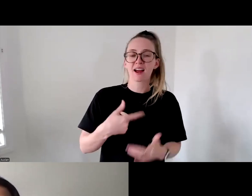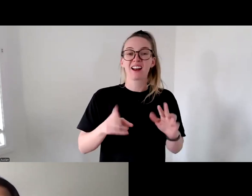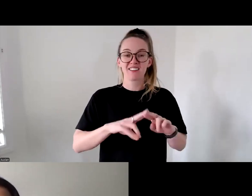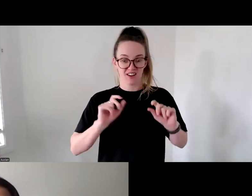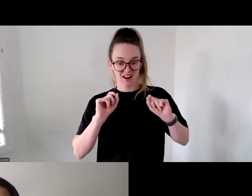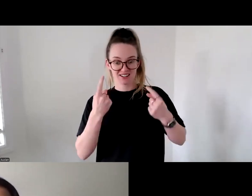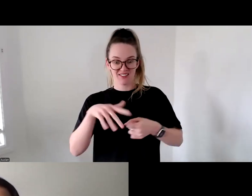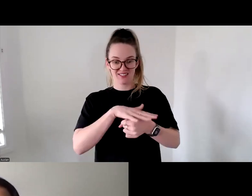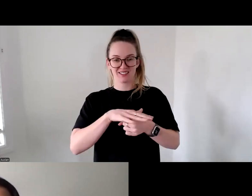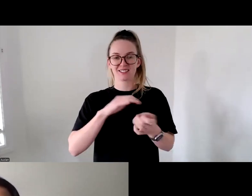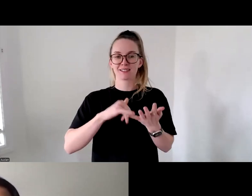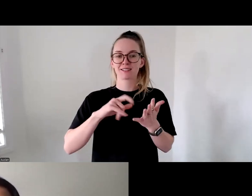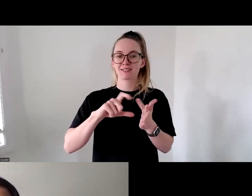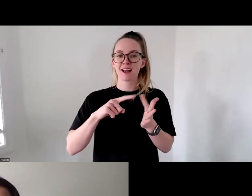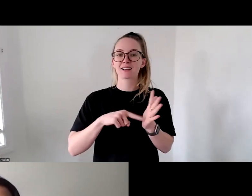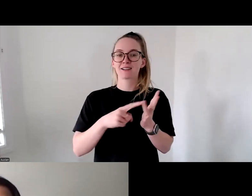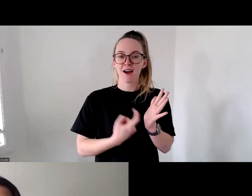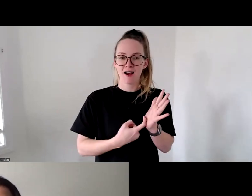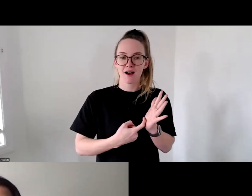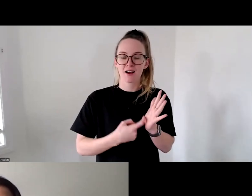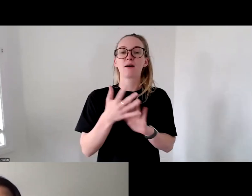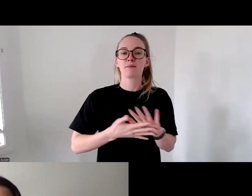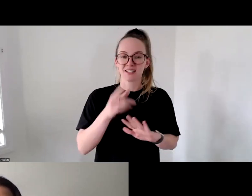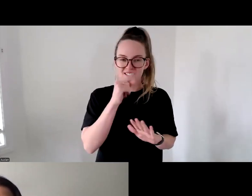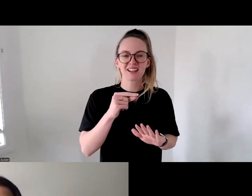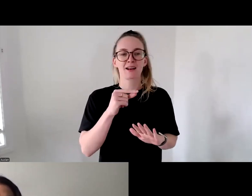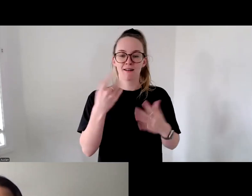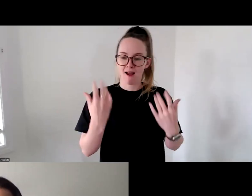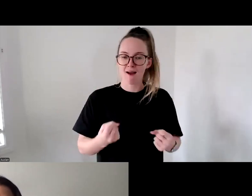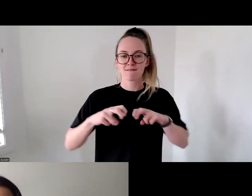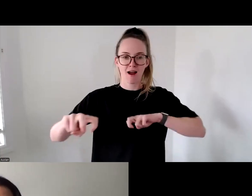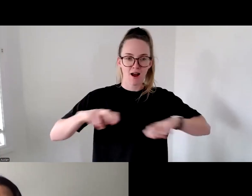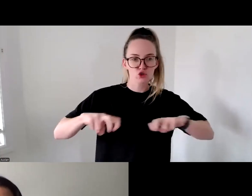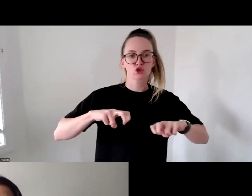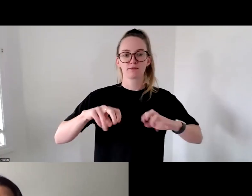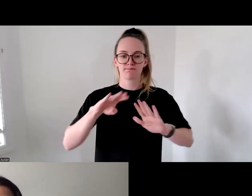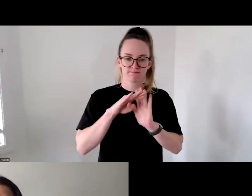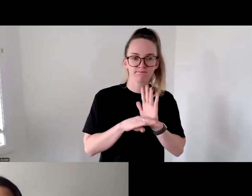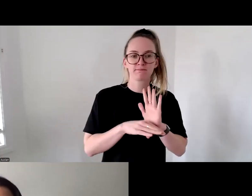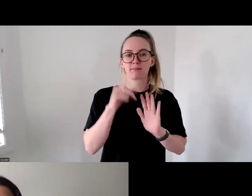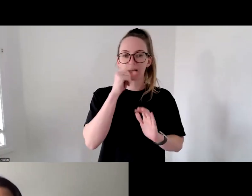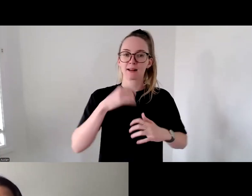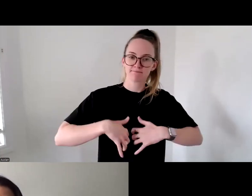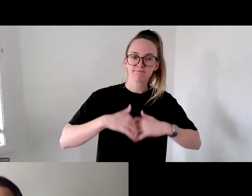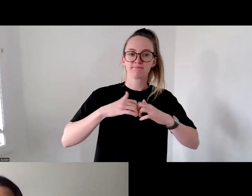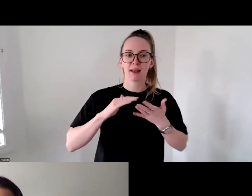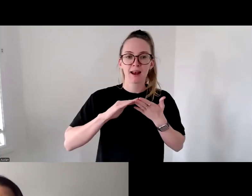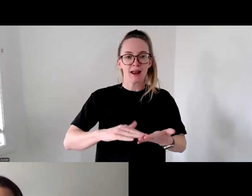then you can start delivering actions that will help the whole sector. It's more cost-effective,